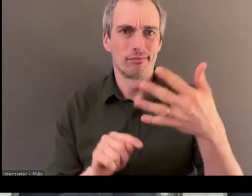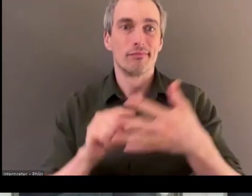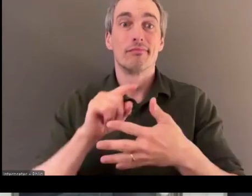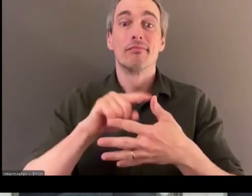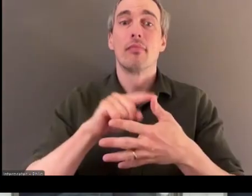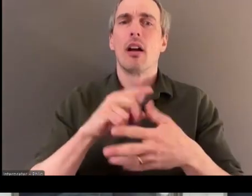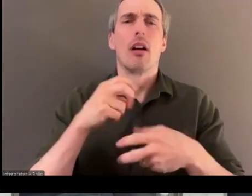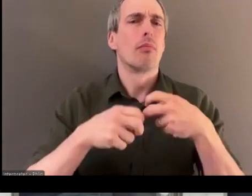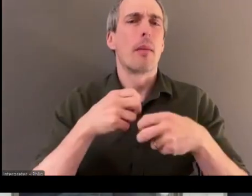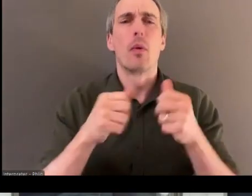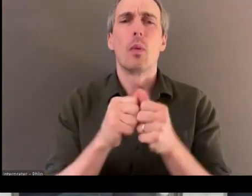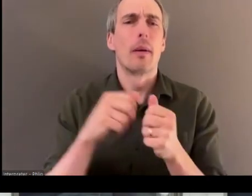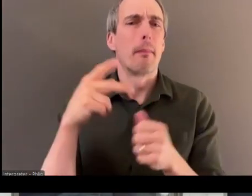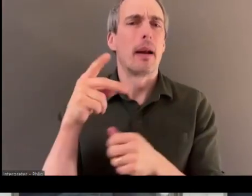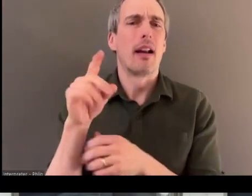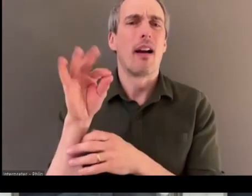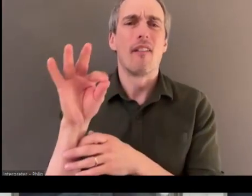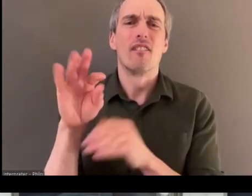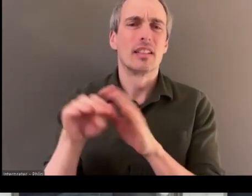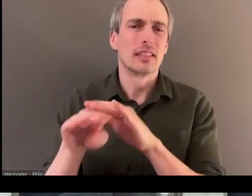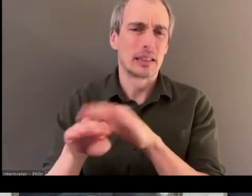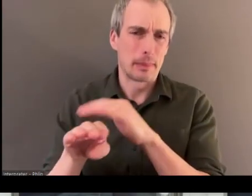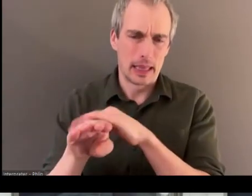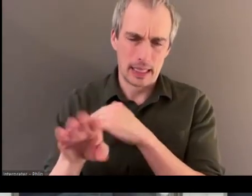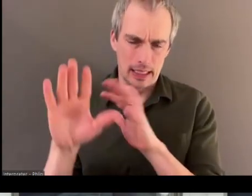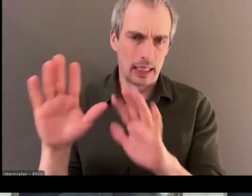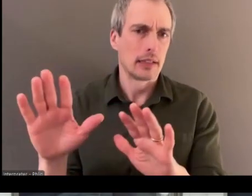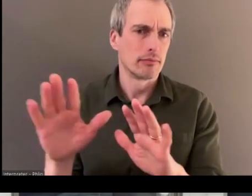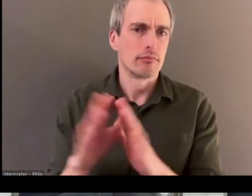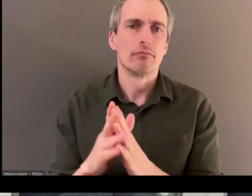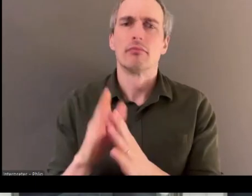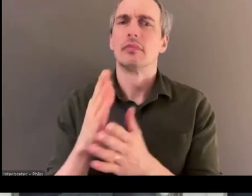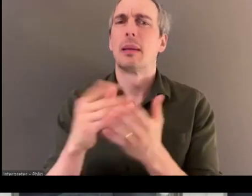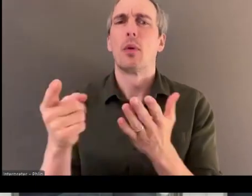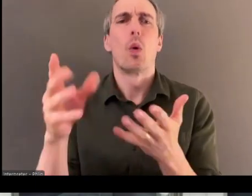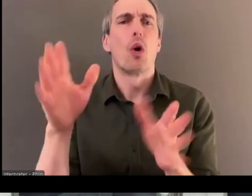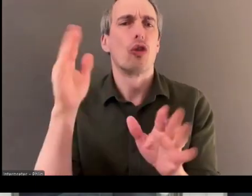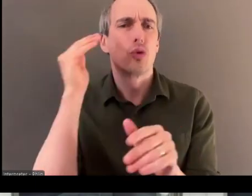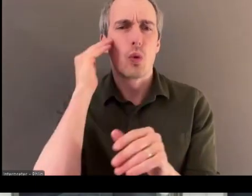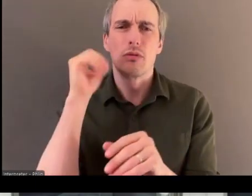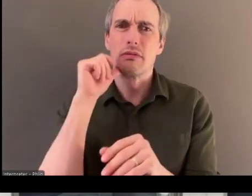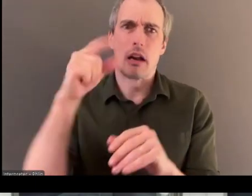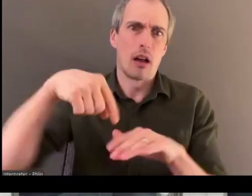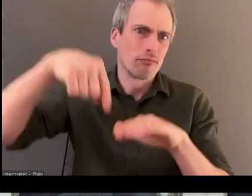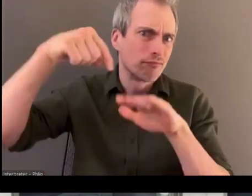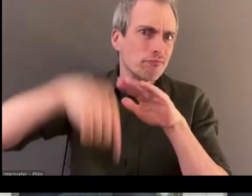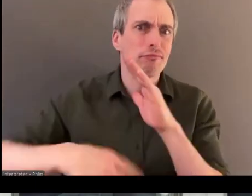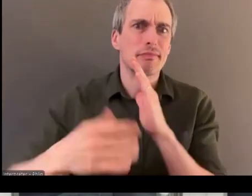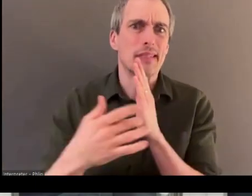of you not. This is not a highly technical conversation that we'll have. But we will cover the problem with PDF accessibility.